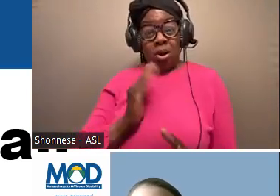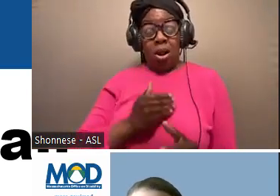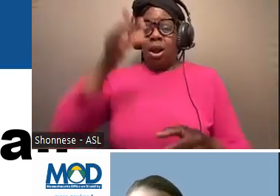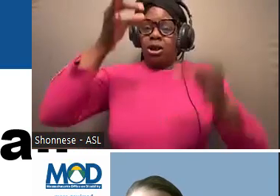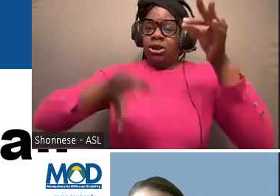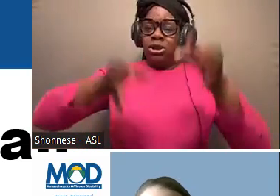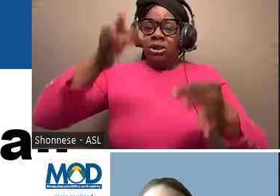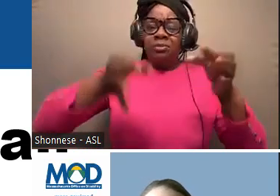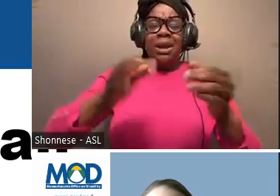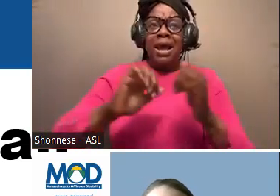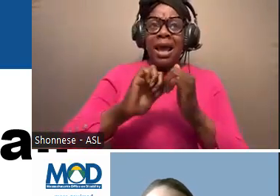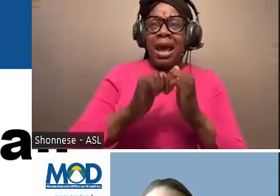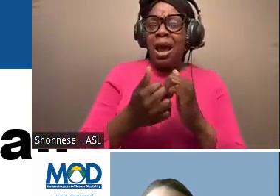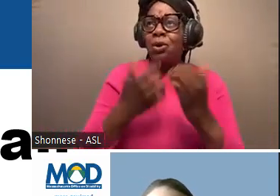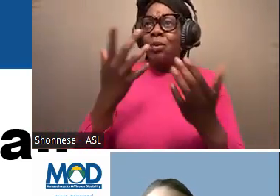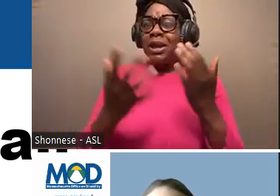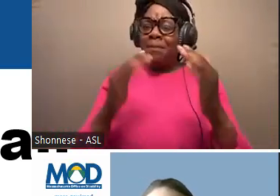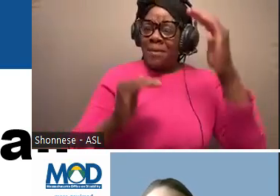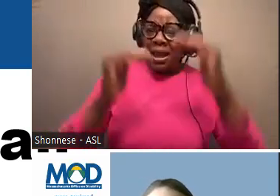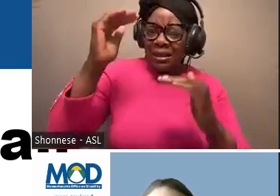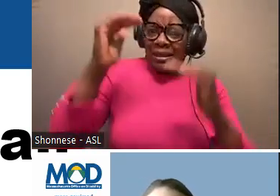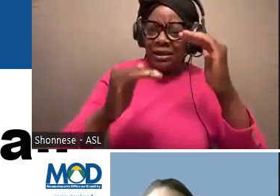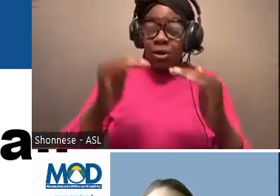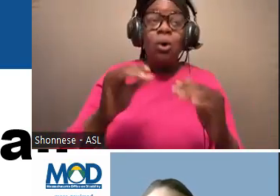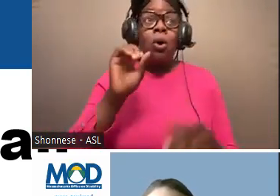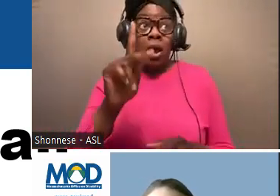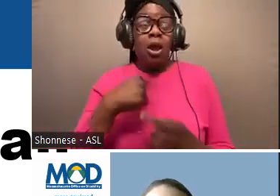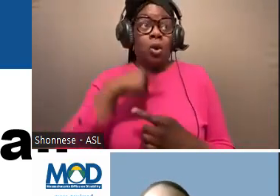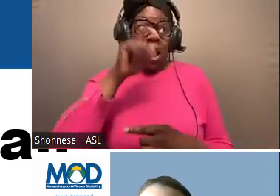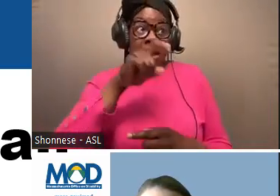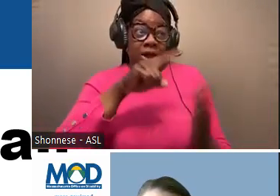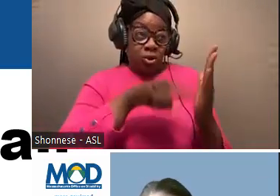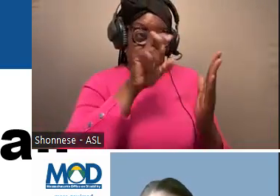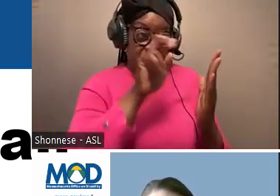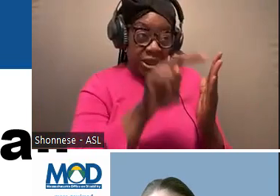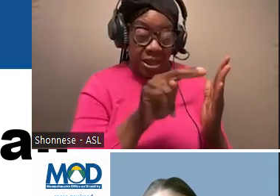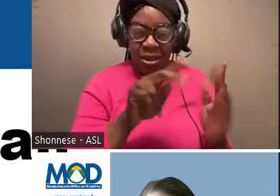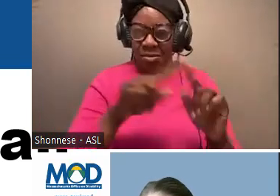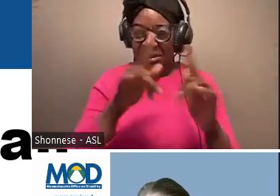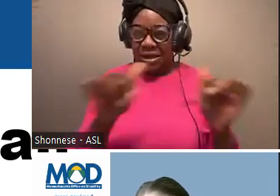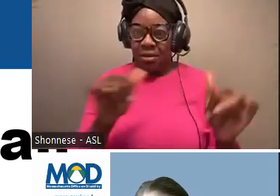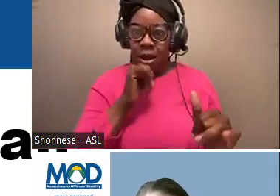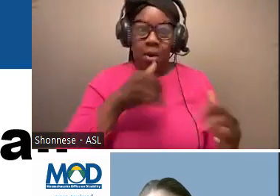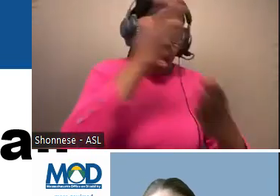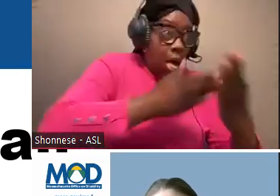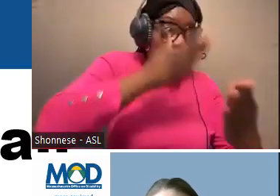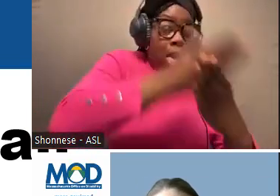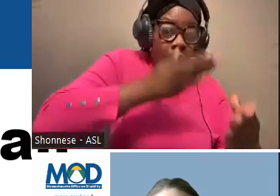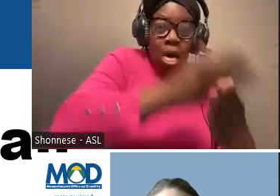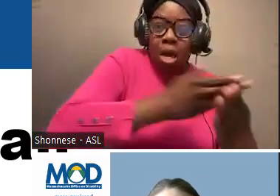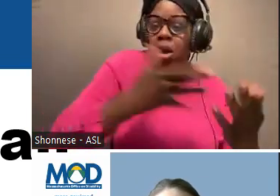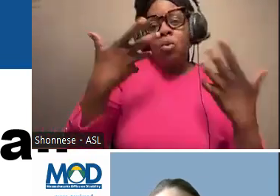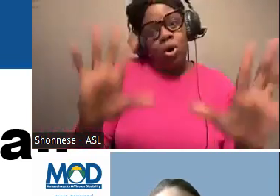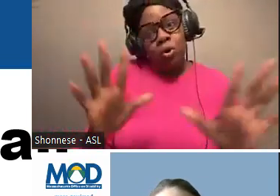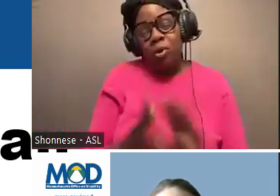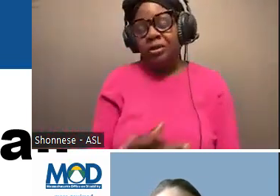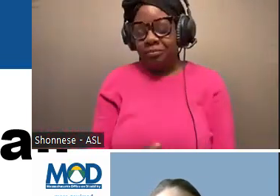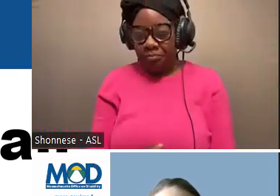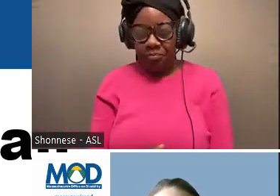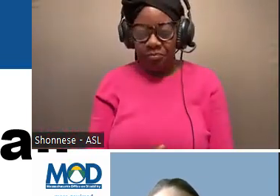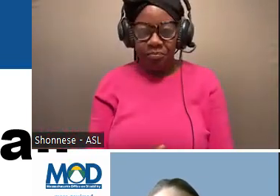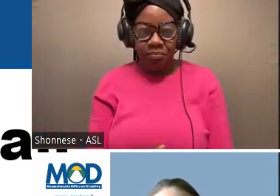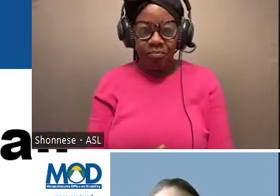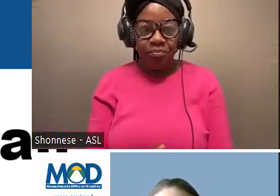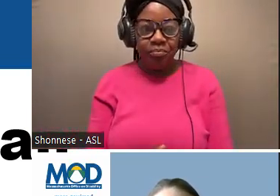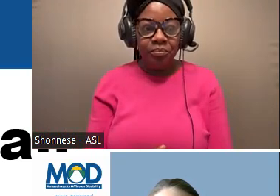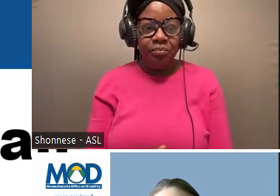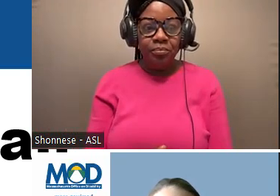the need to check in with not burdenening the employees. We do not want to do that.